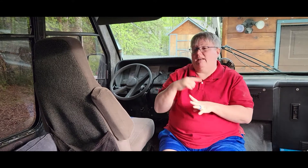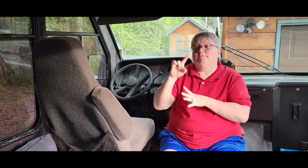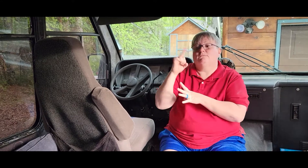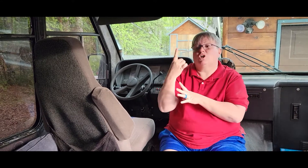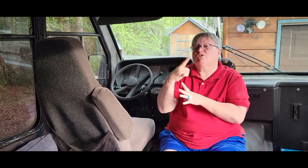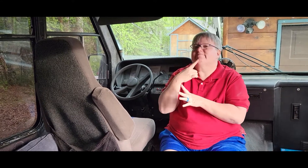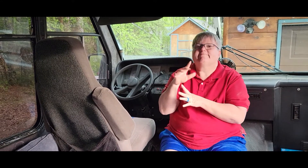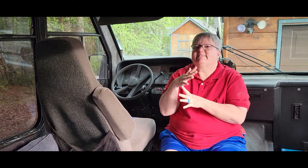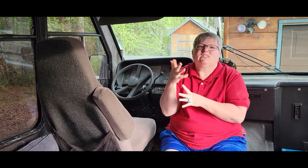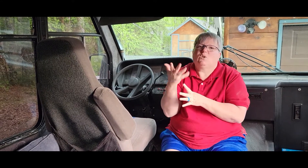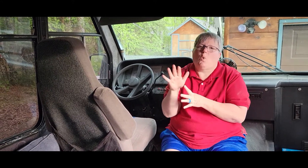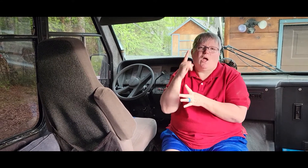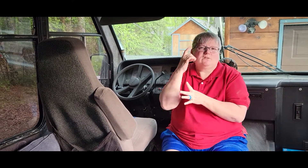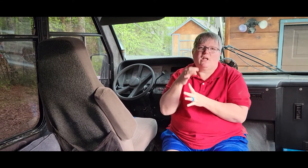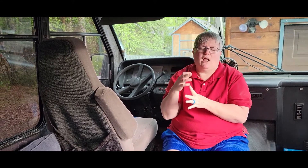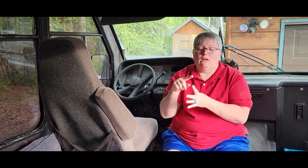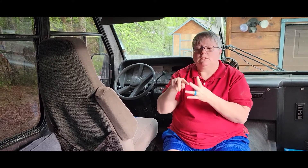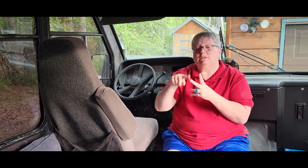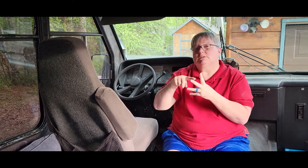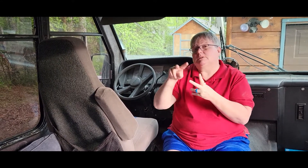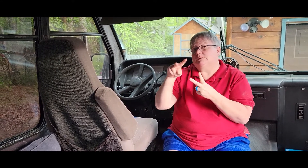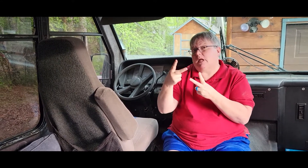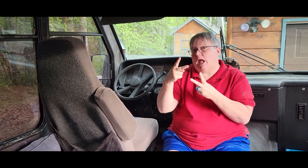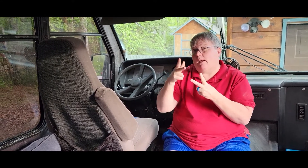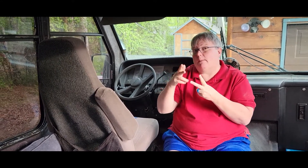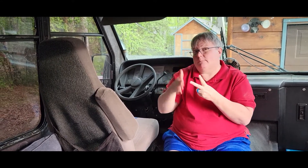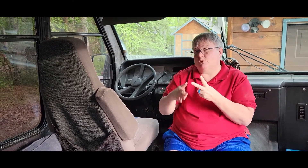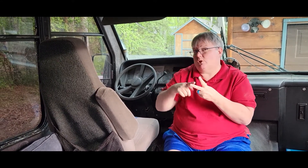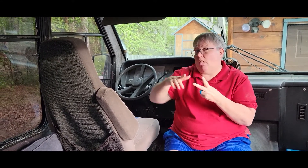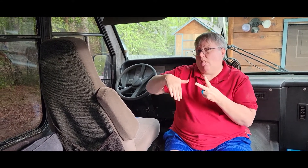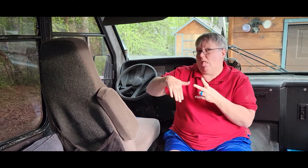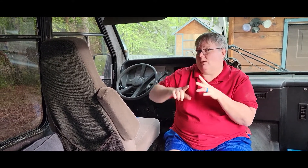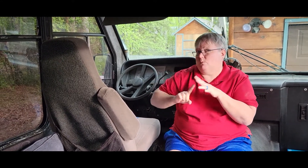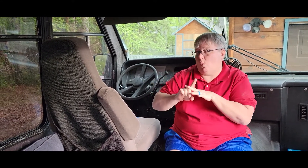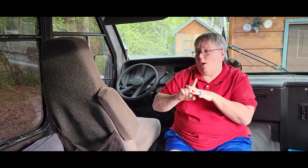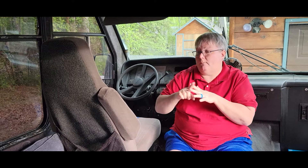The first one said they didn't want it, they decided. And the second person hadn't showed up yet.